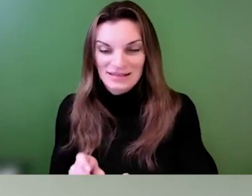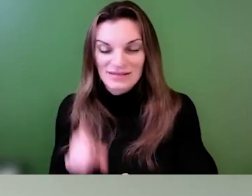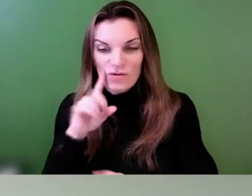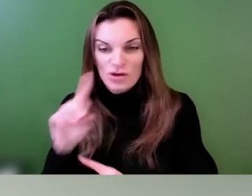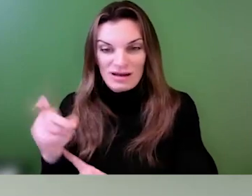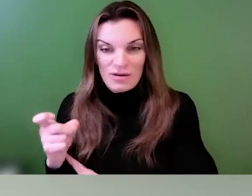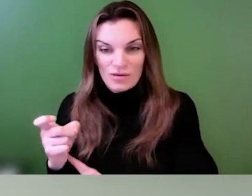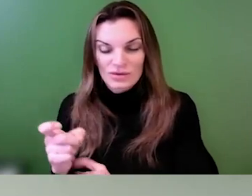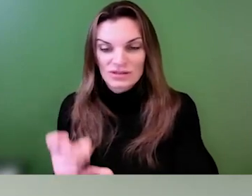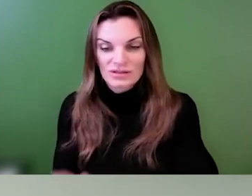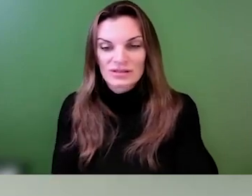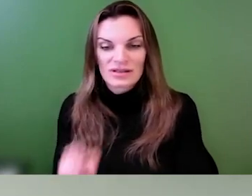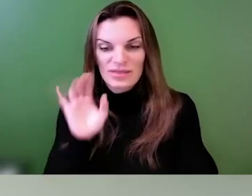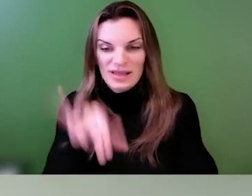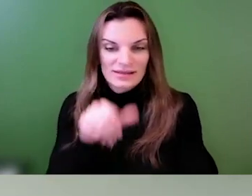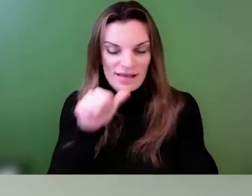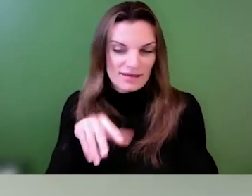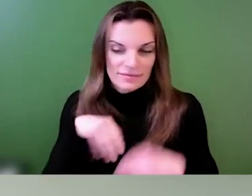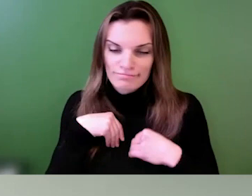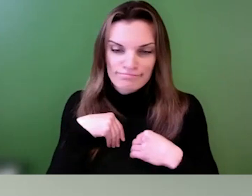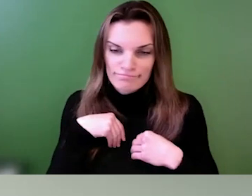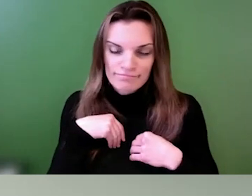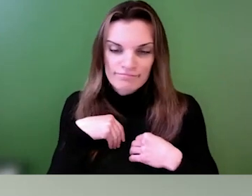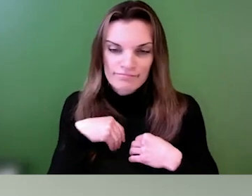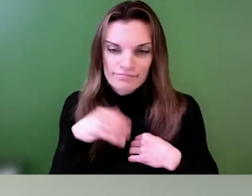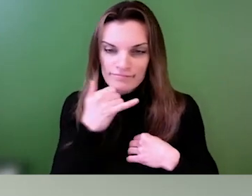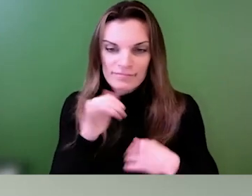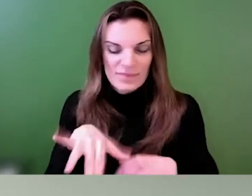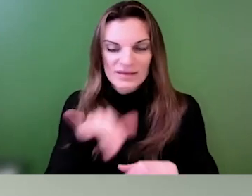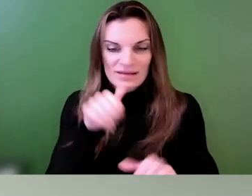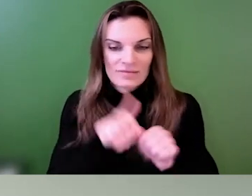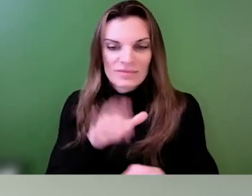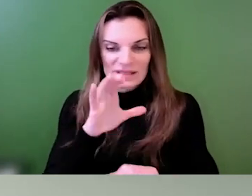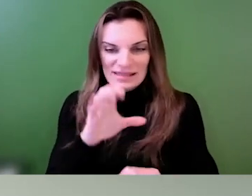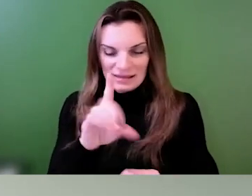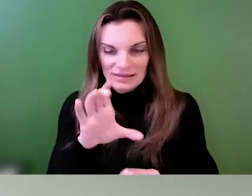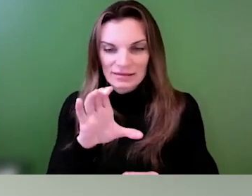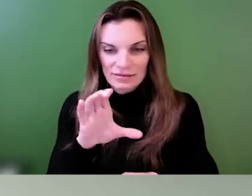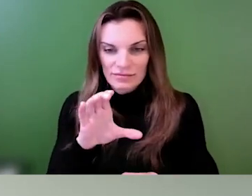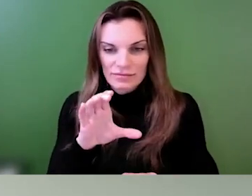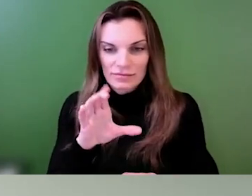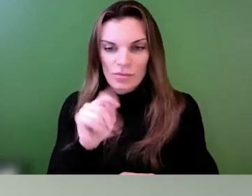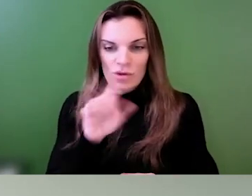a diagnosis is not acceptable. That's not what the C.D.C.